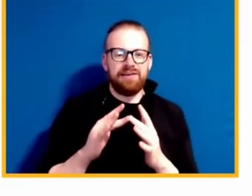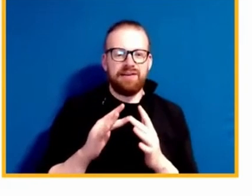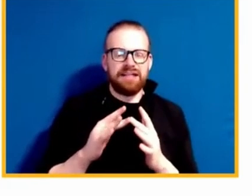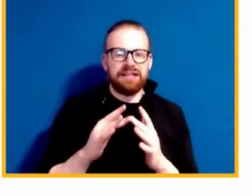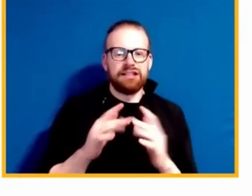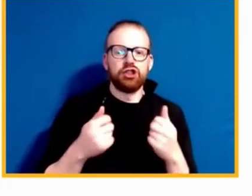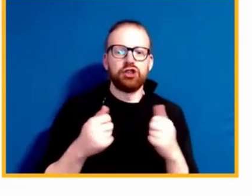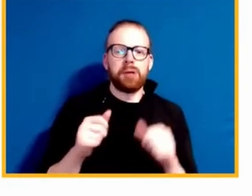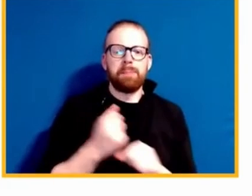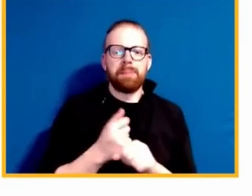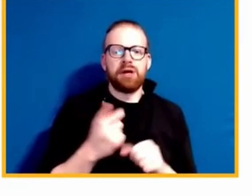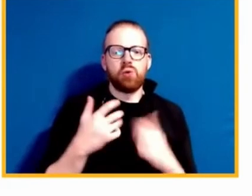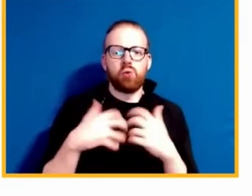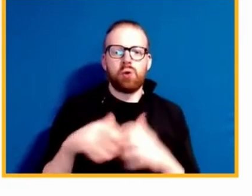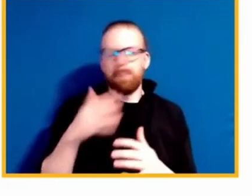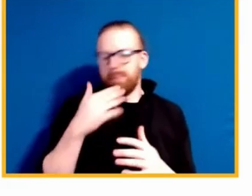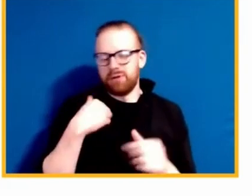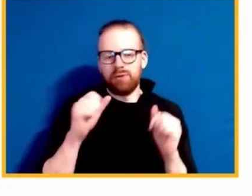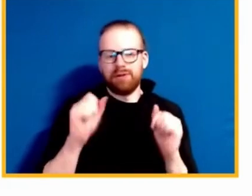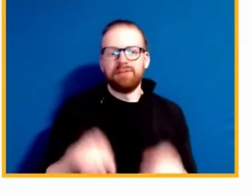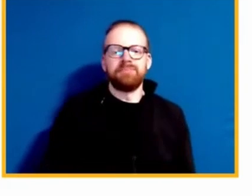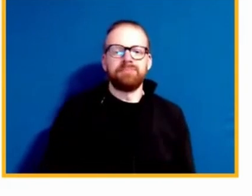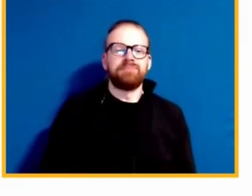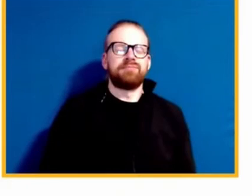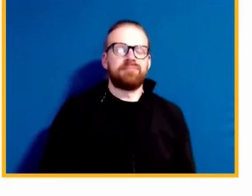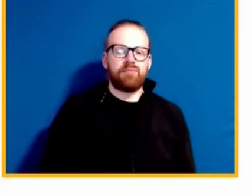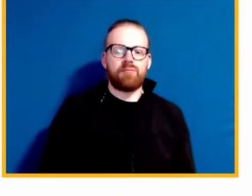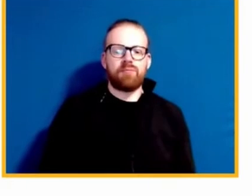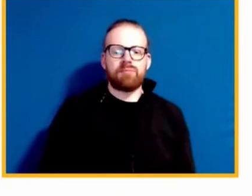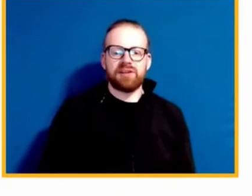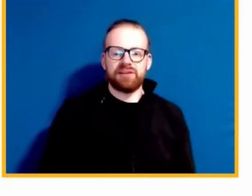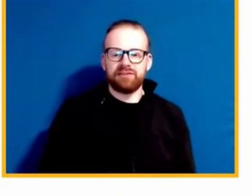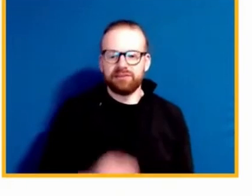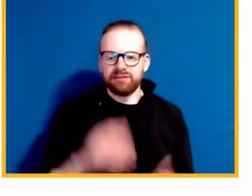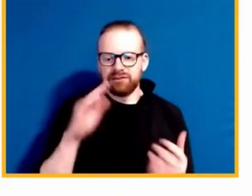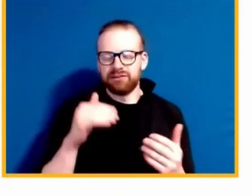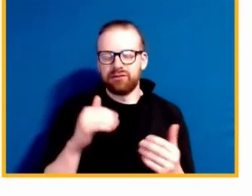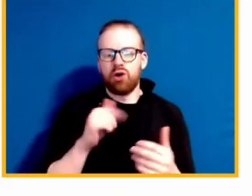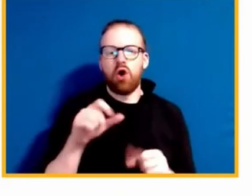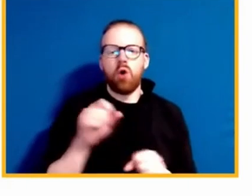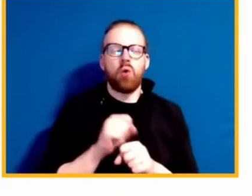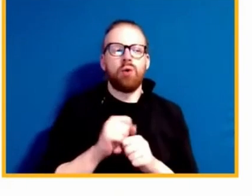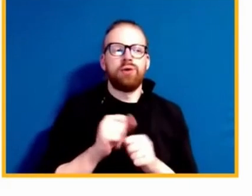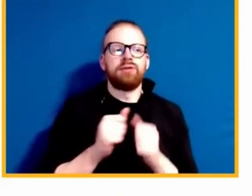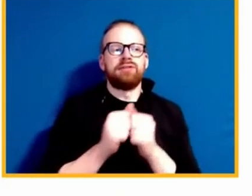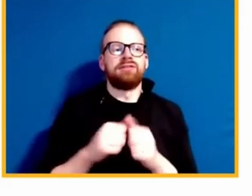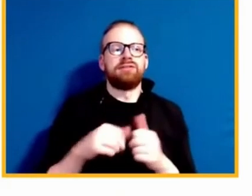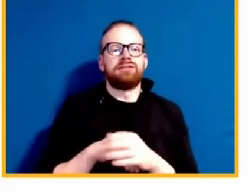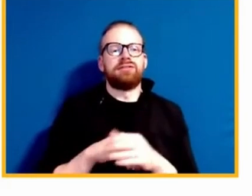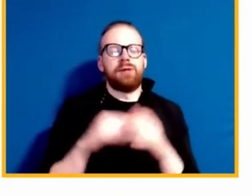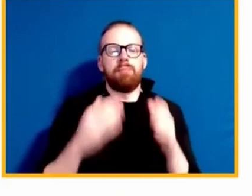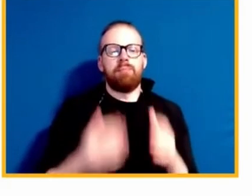you know, trying to make this work as best as we can so, on that note, hopefully we can all work together to be in person next year and